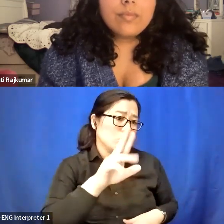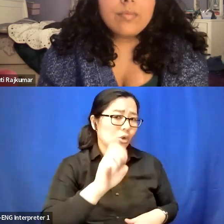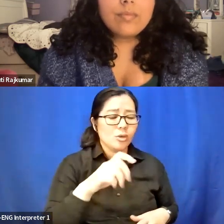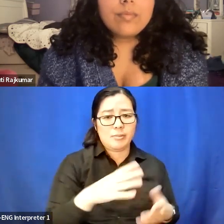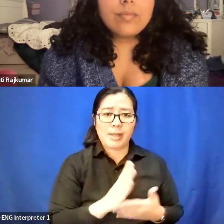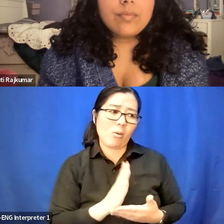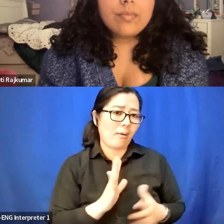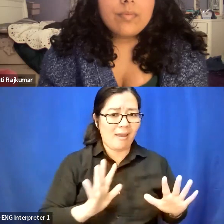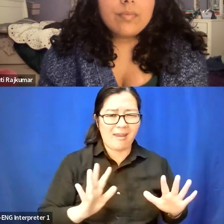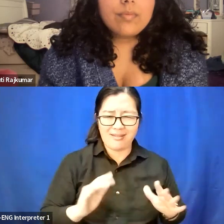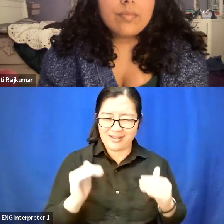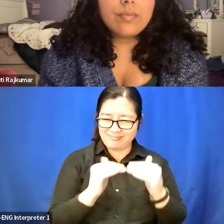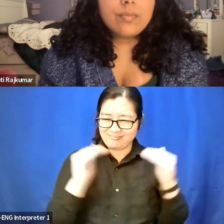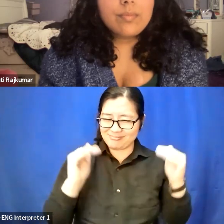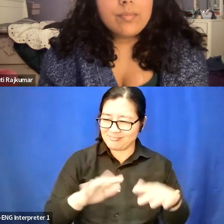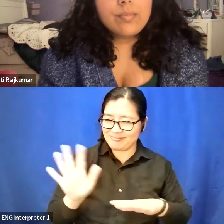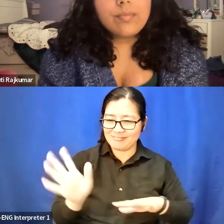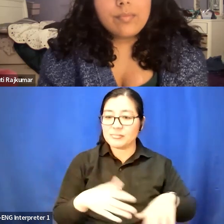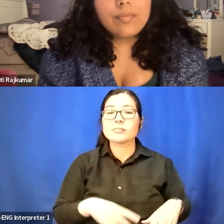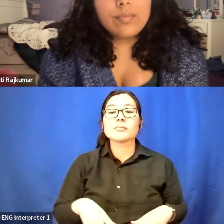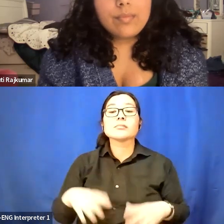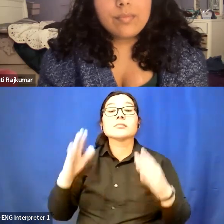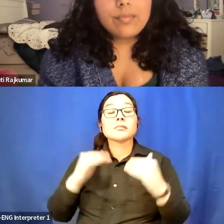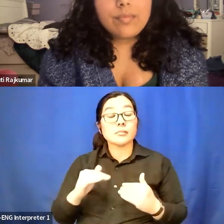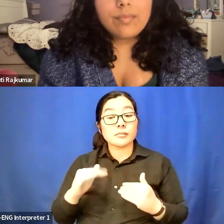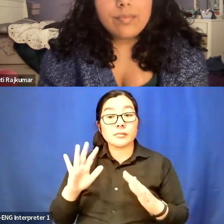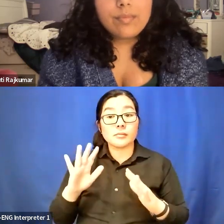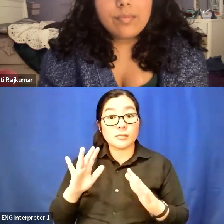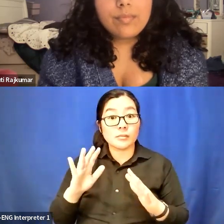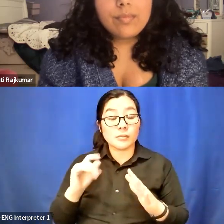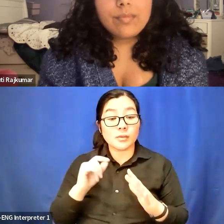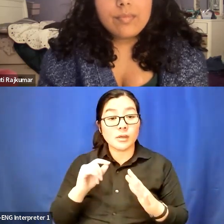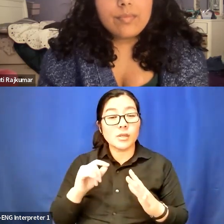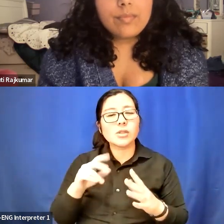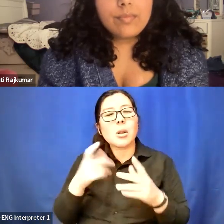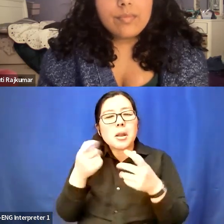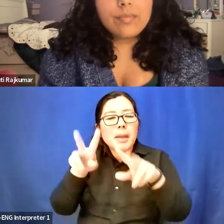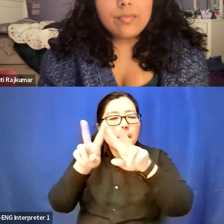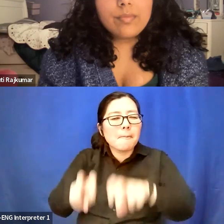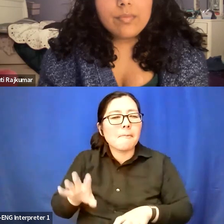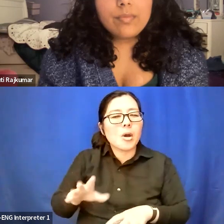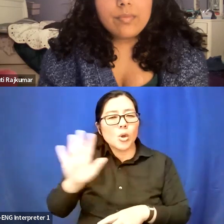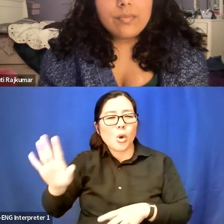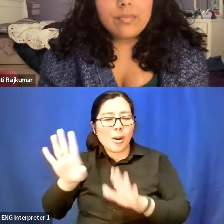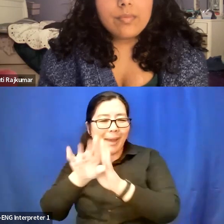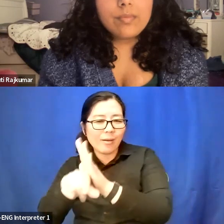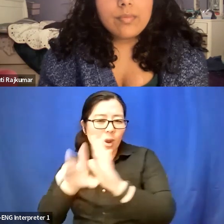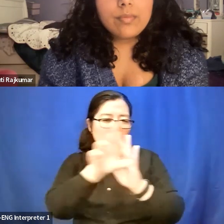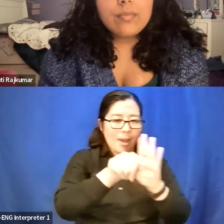And so, okay, so going a little ways into both of your pasts, I want to talk about our respective activist backgrounds.